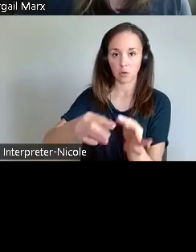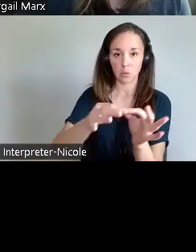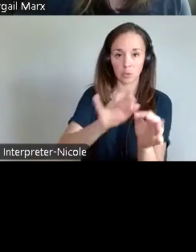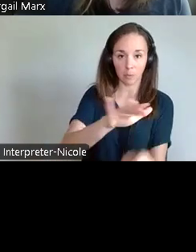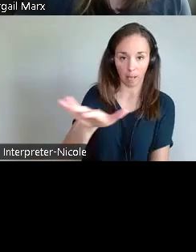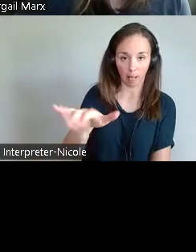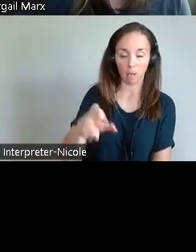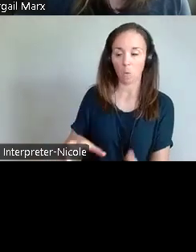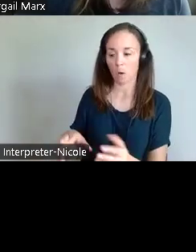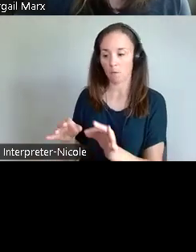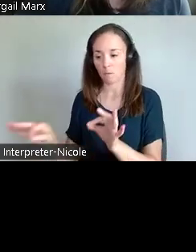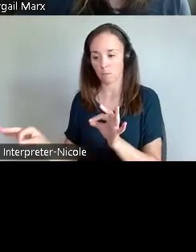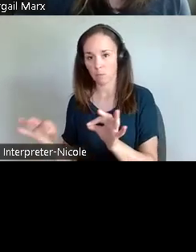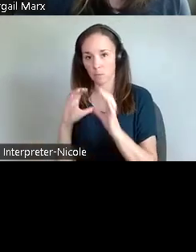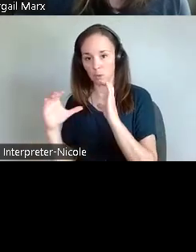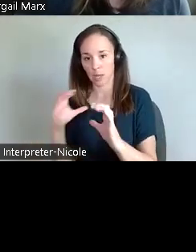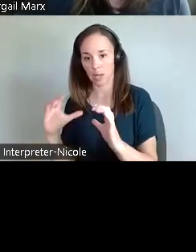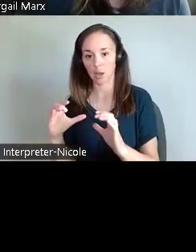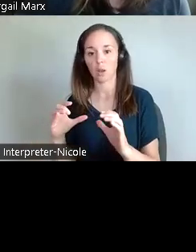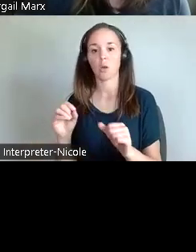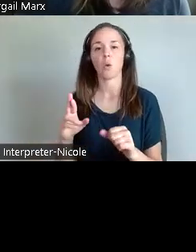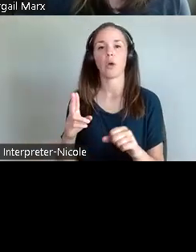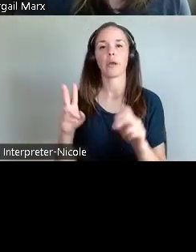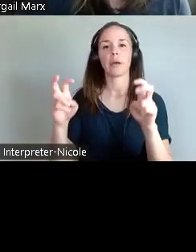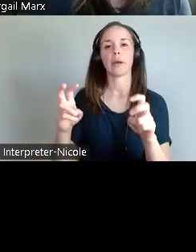or they can be used through a strategy that's called partner-assisted scanning,